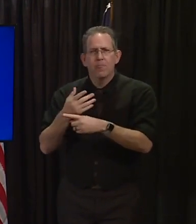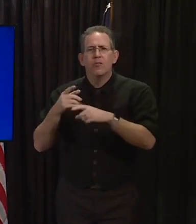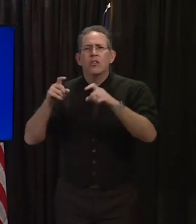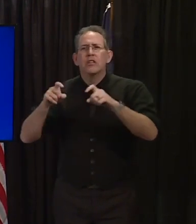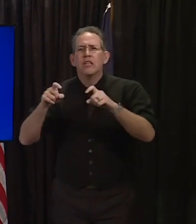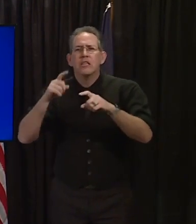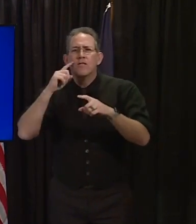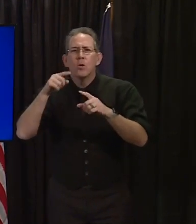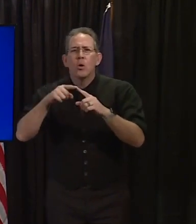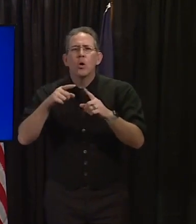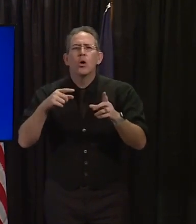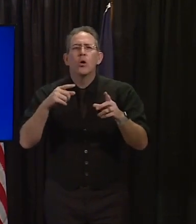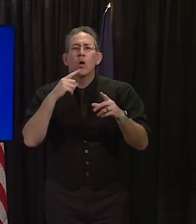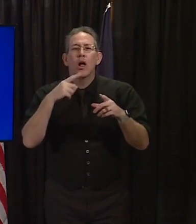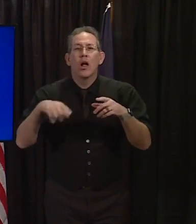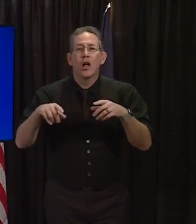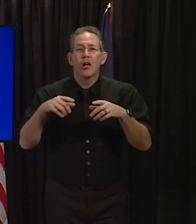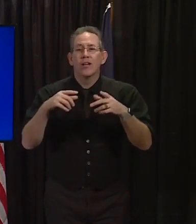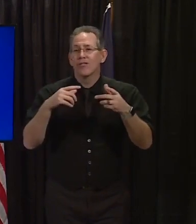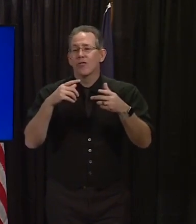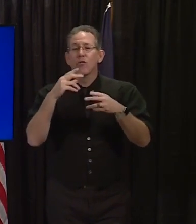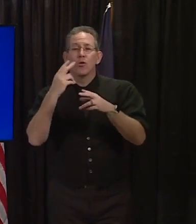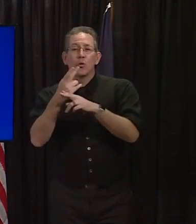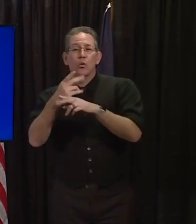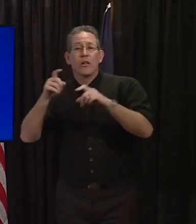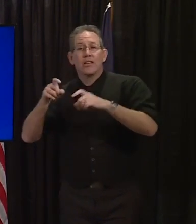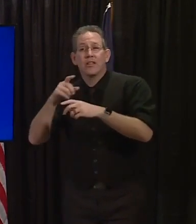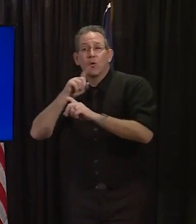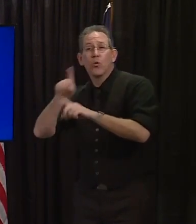weeks ago that applied to all of the plans that we had jurisdiction over, we